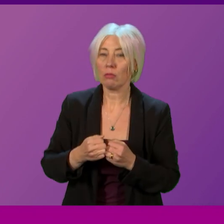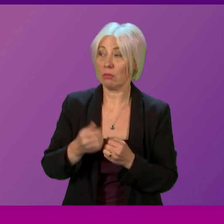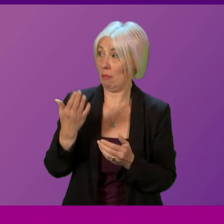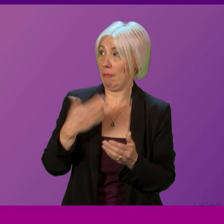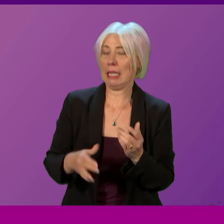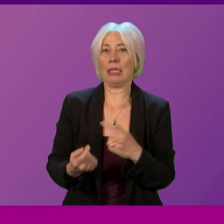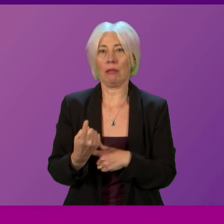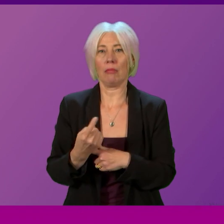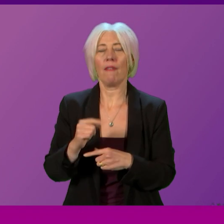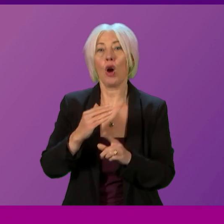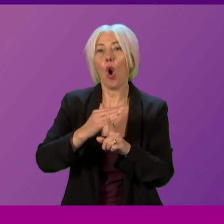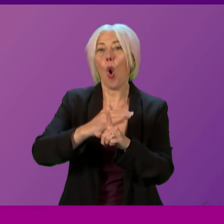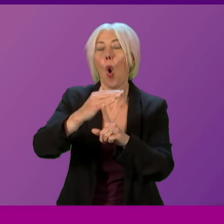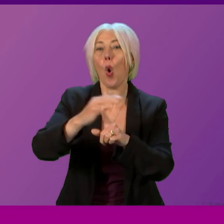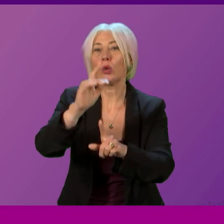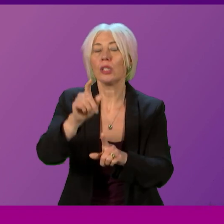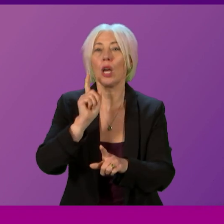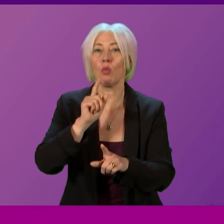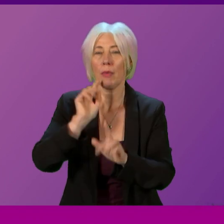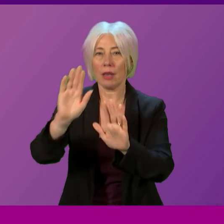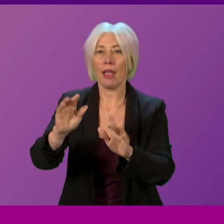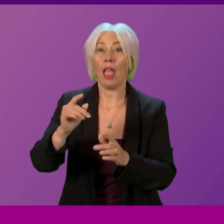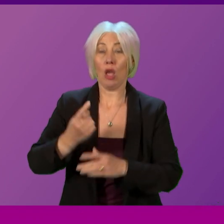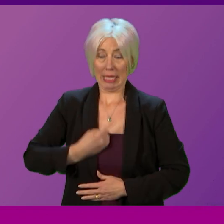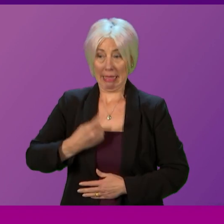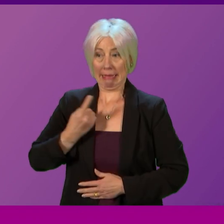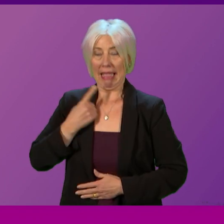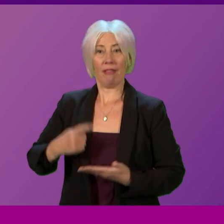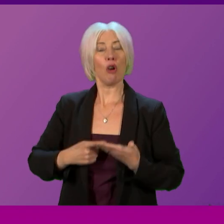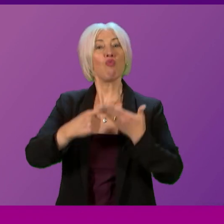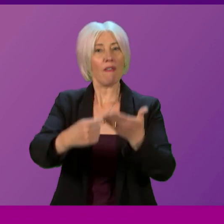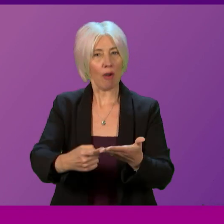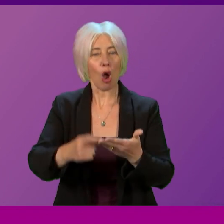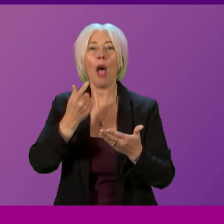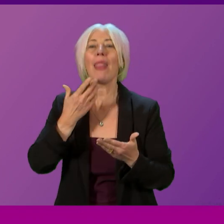For the older age groups, which are screened on a self-referral basis, it has been restored in a phased way.